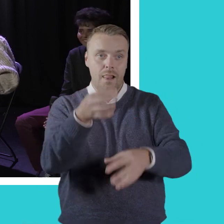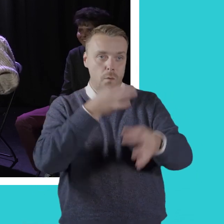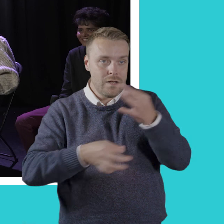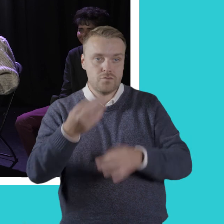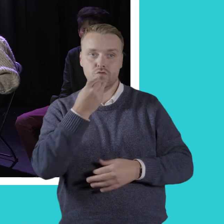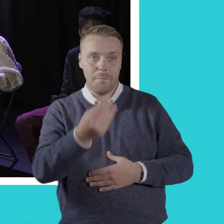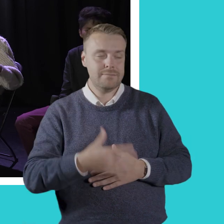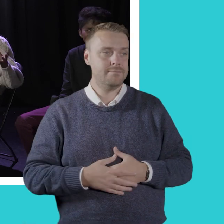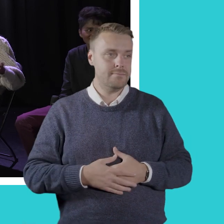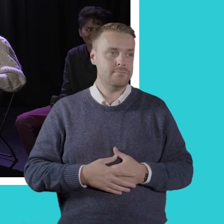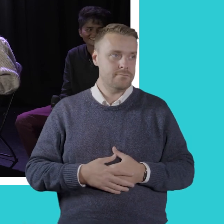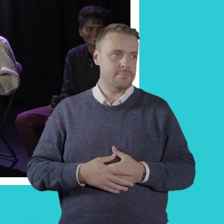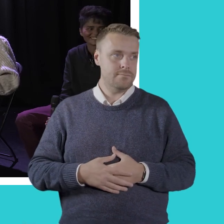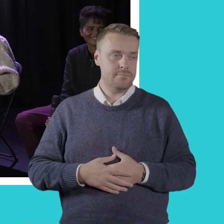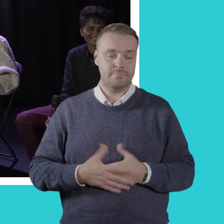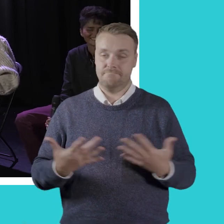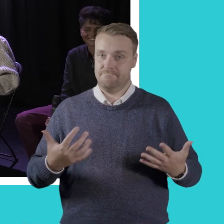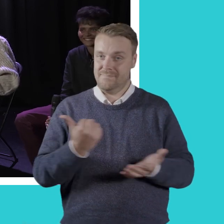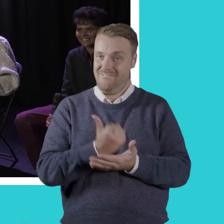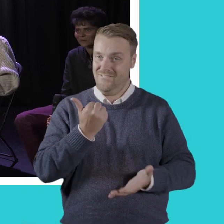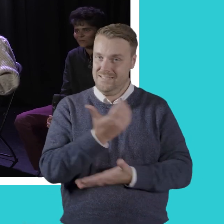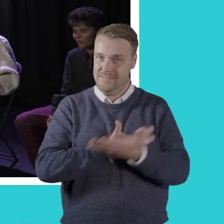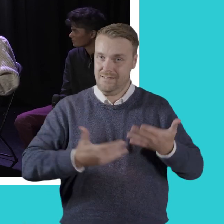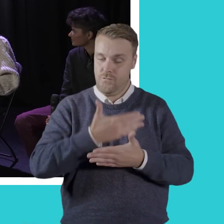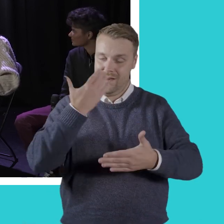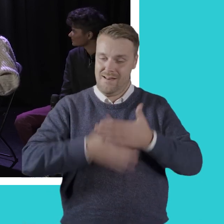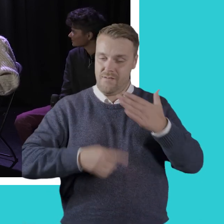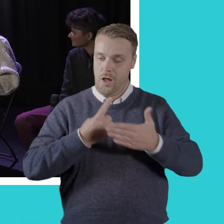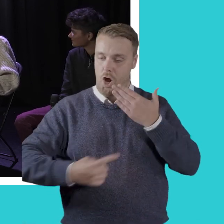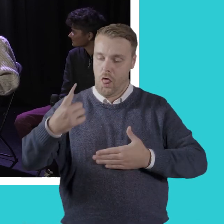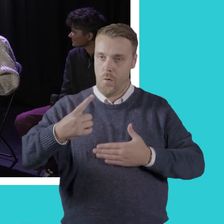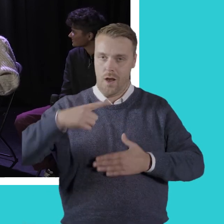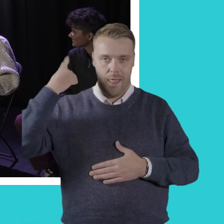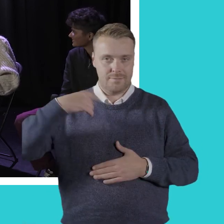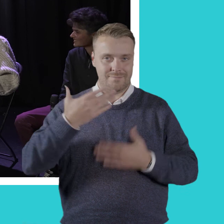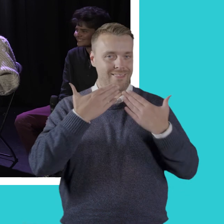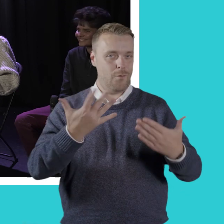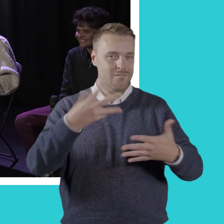This has been a brilliant discussion for Never Alone LDN: Speak It